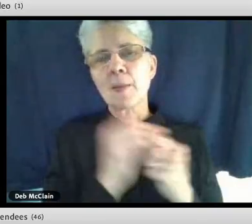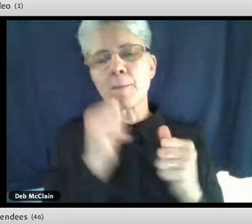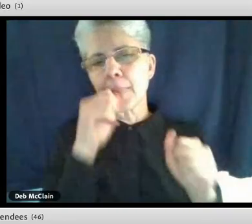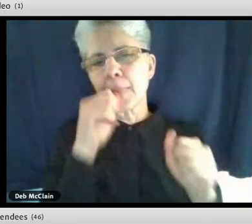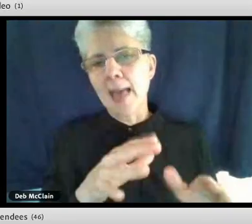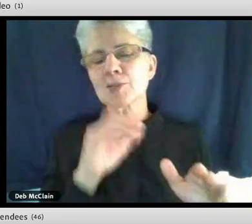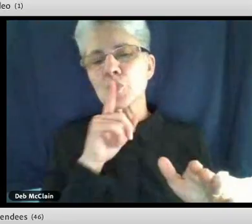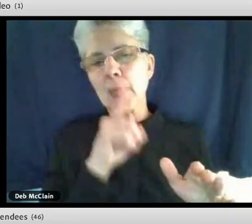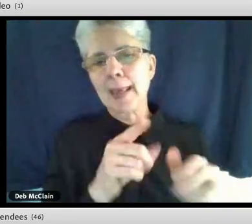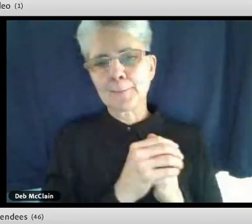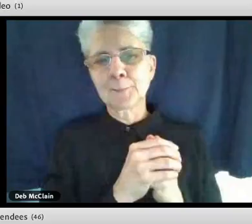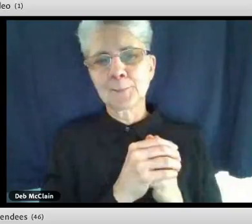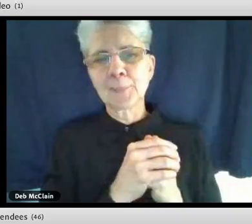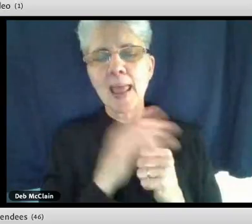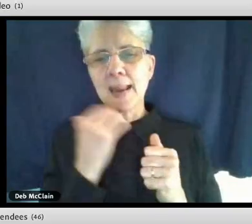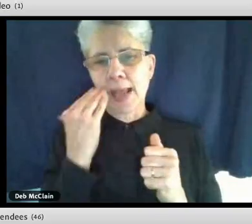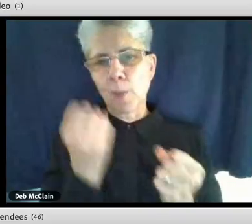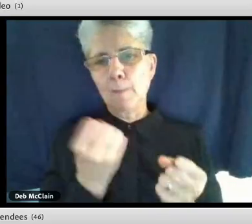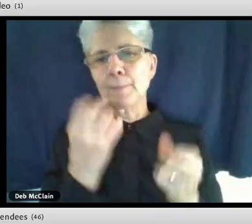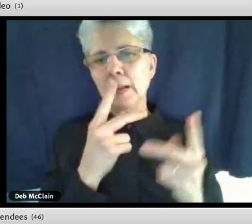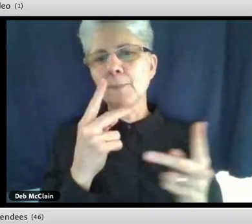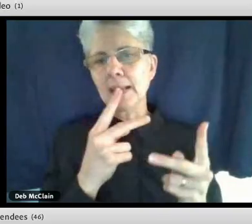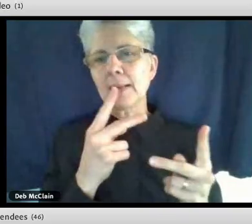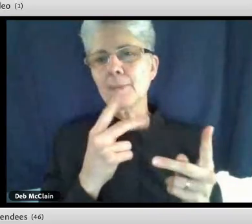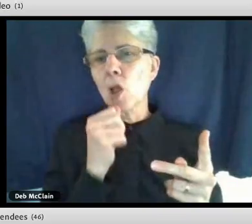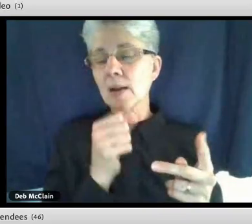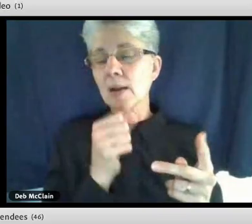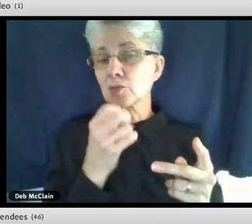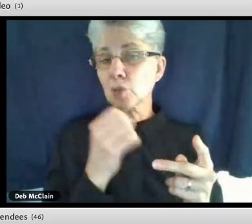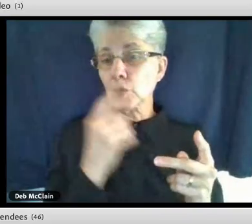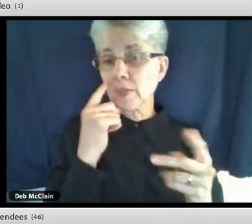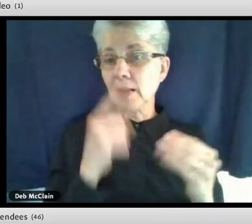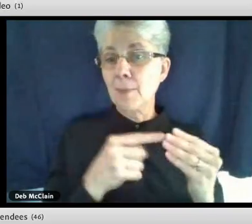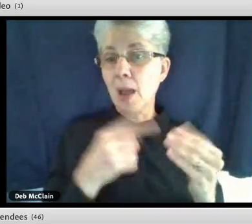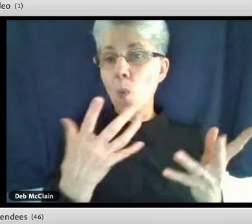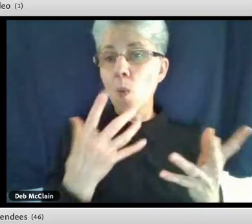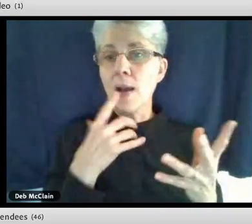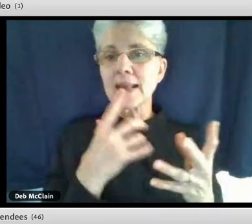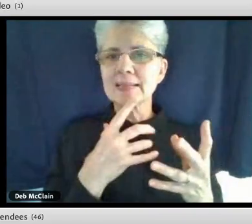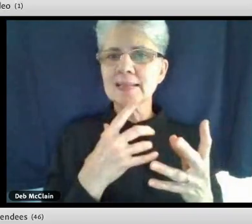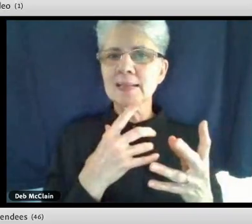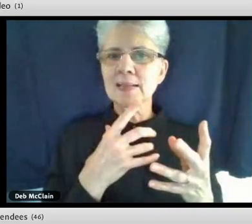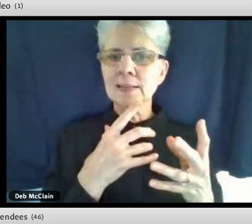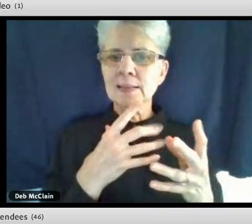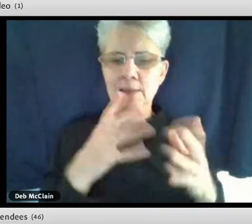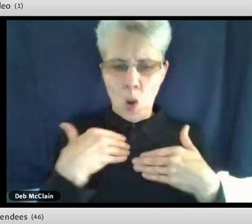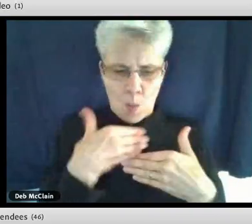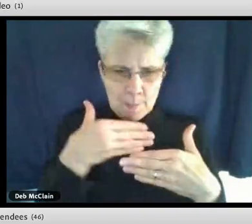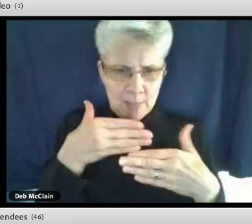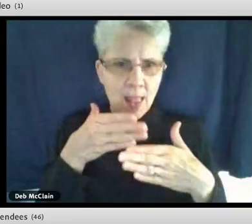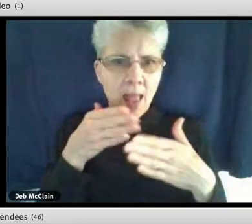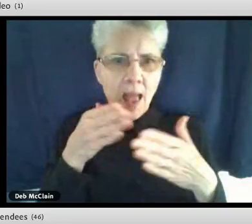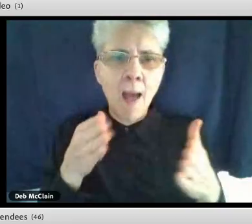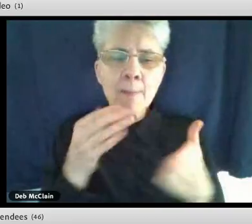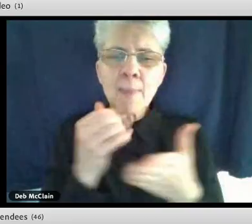is getting outside of yourself, and I mention this later, and helping people that are less fortunate. Working on your cosplay. Am I saying that right?